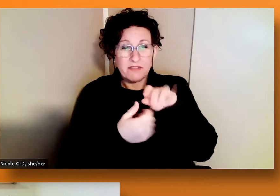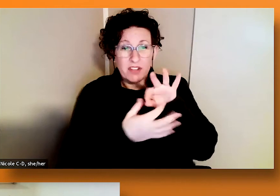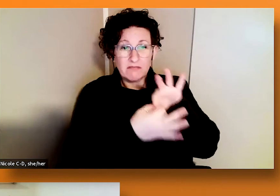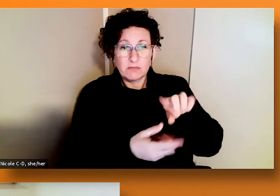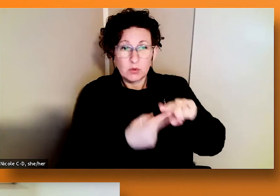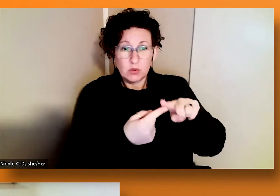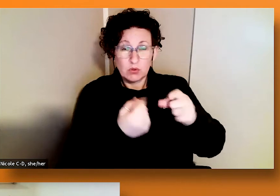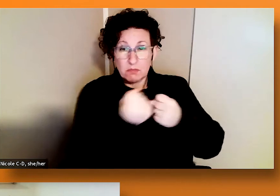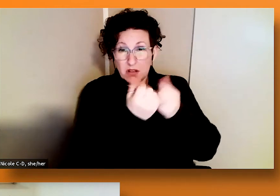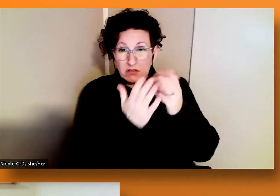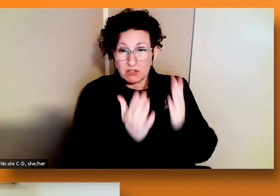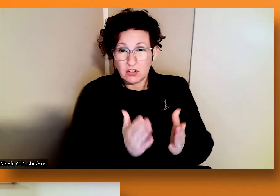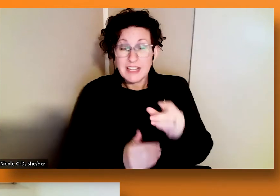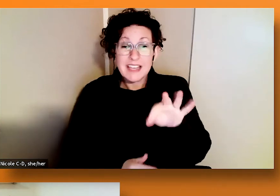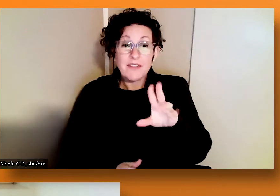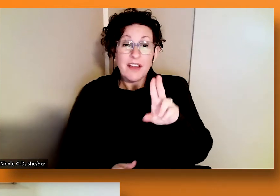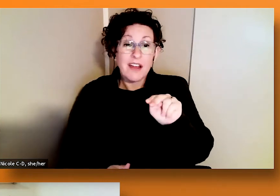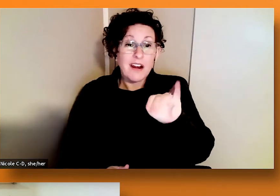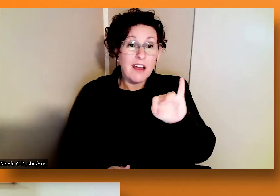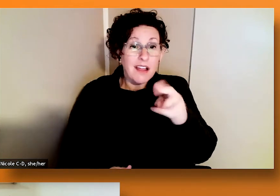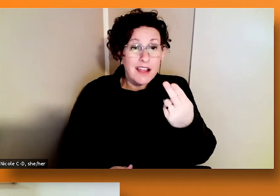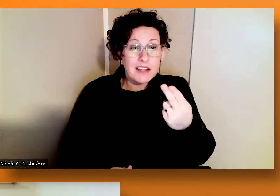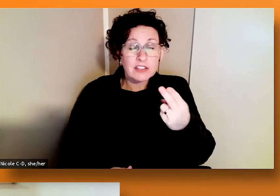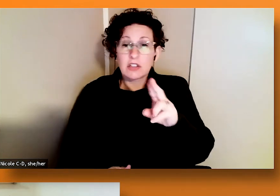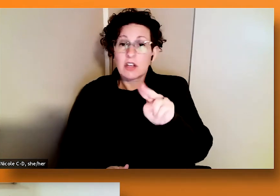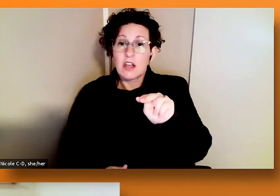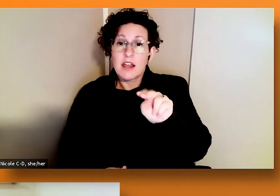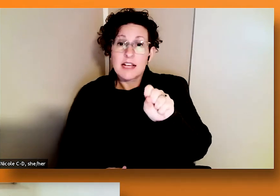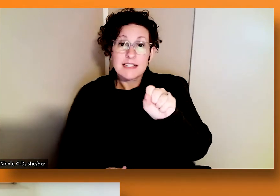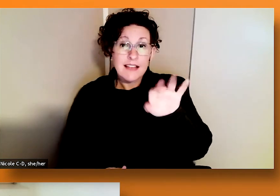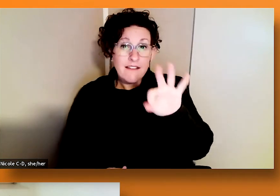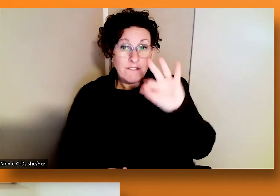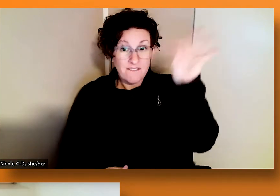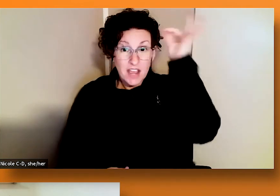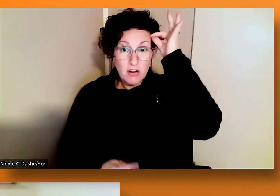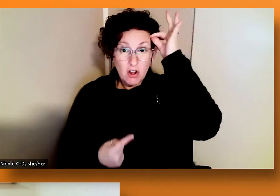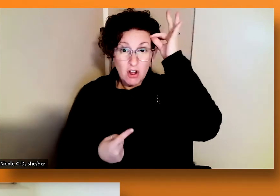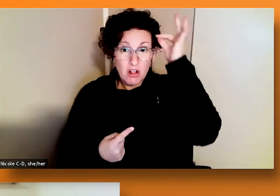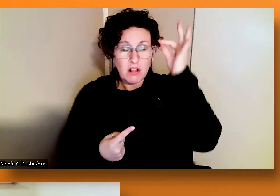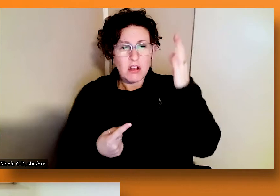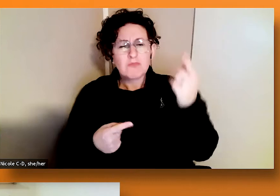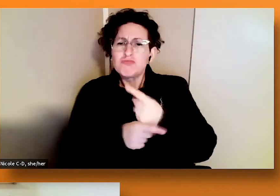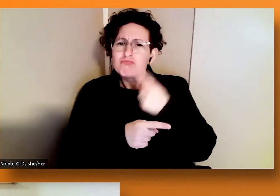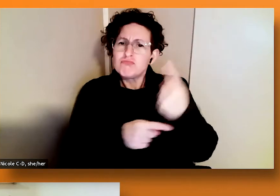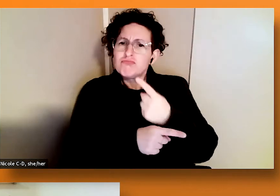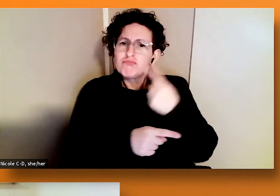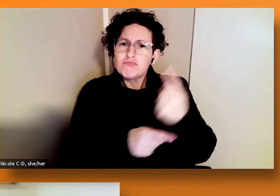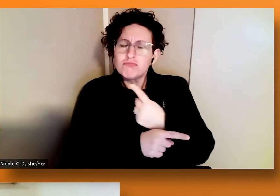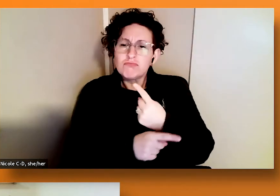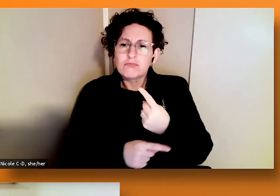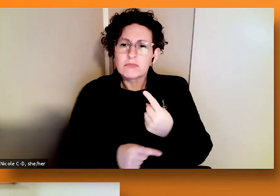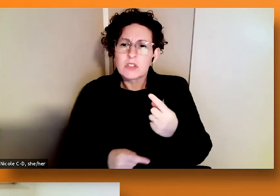So if it's a federal sponsor, like NIH or NSF, they're pretty routine.